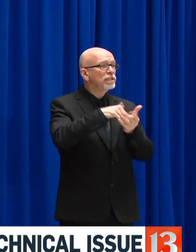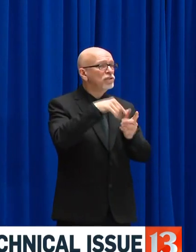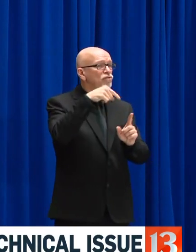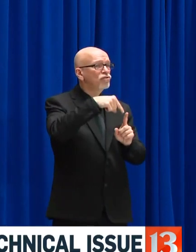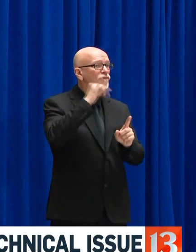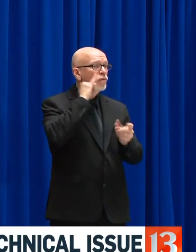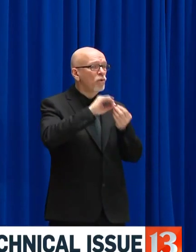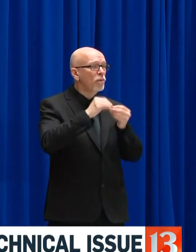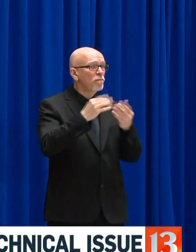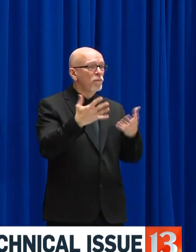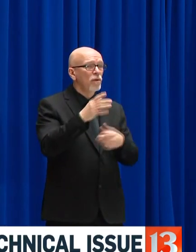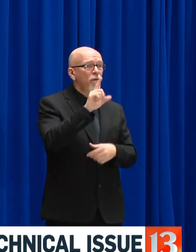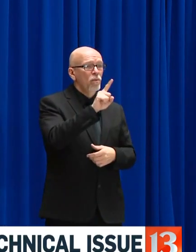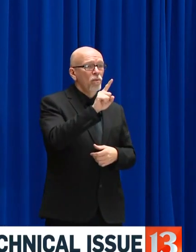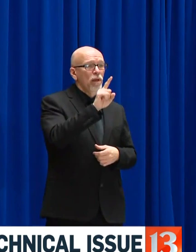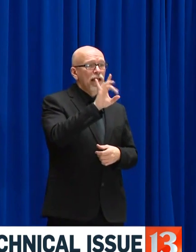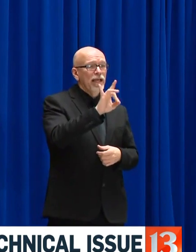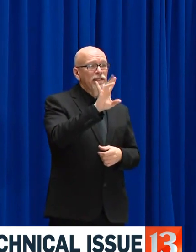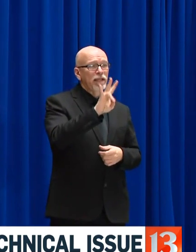00